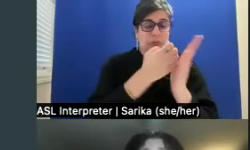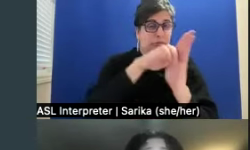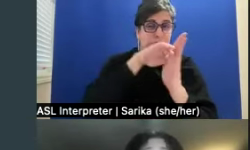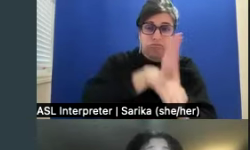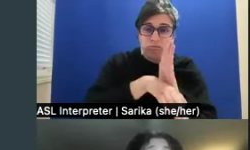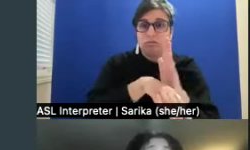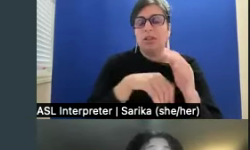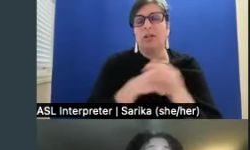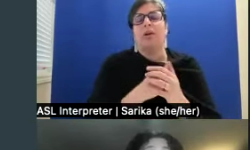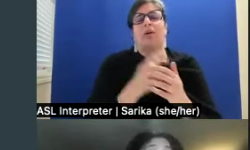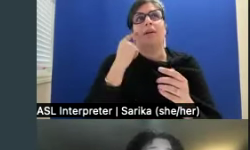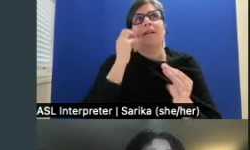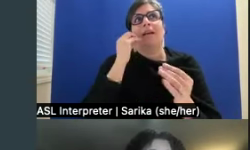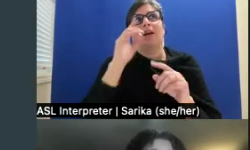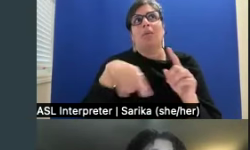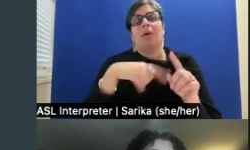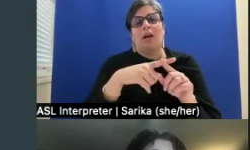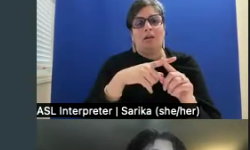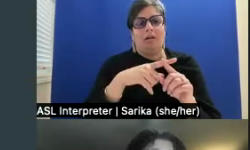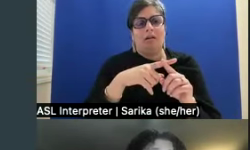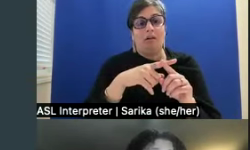about a space for black women's voices,